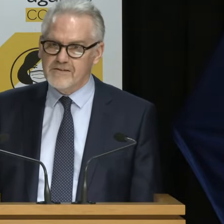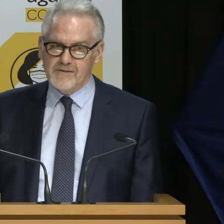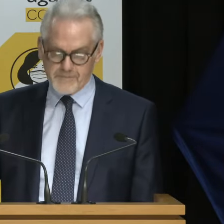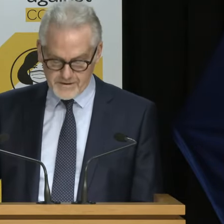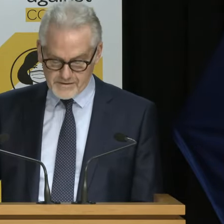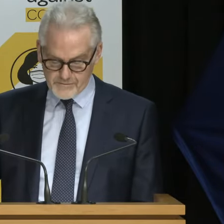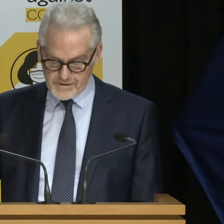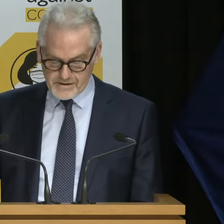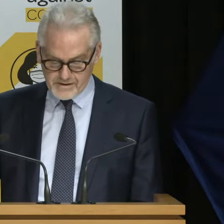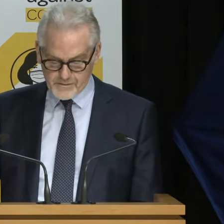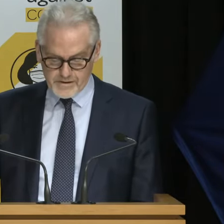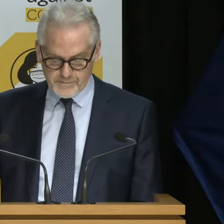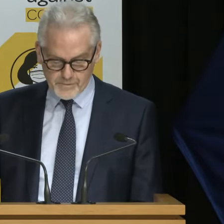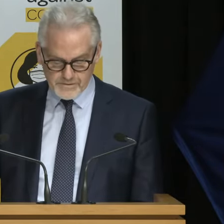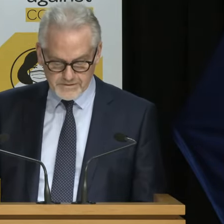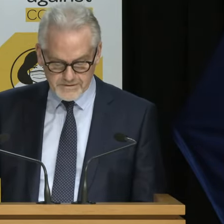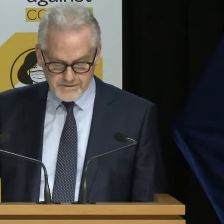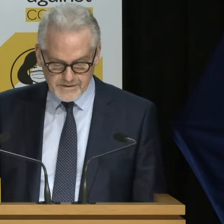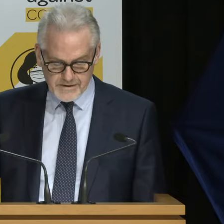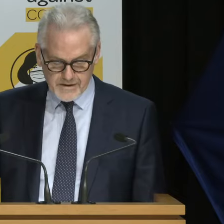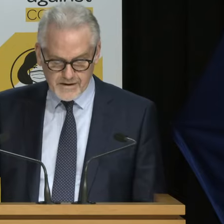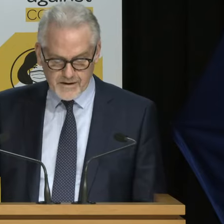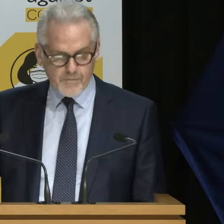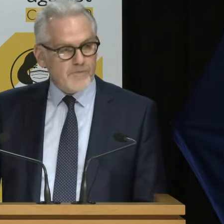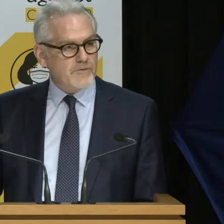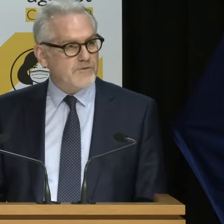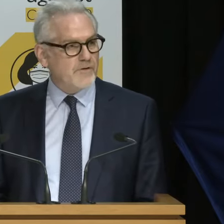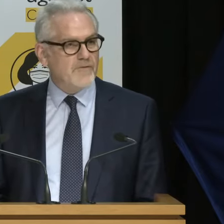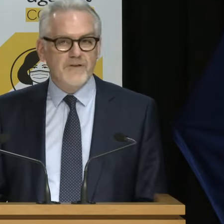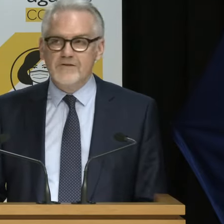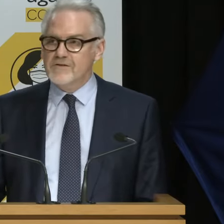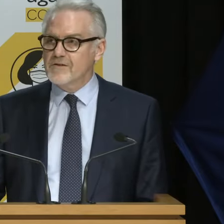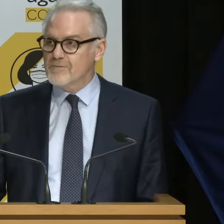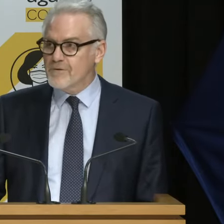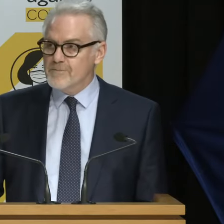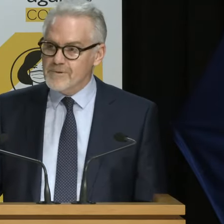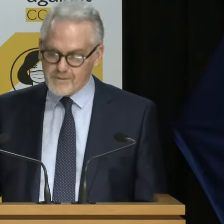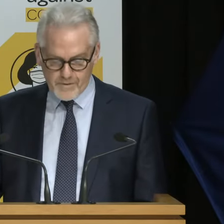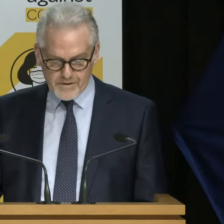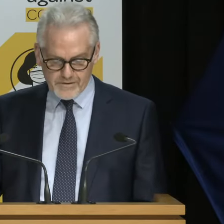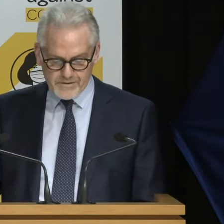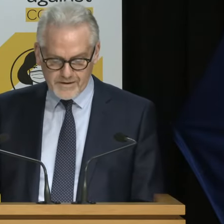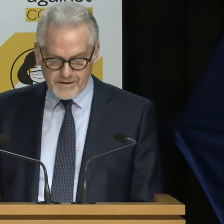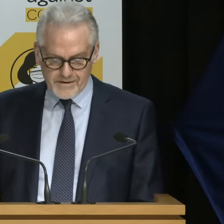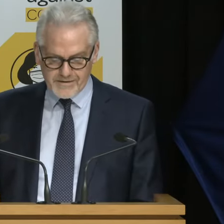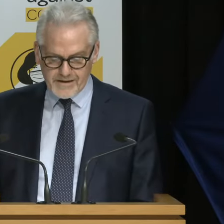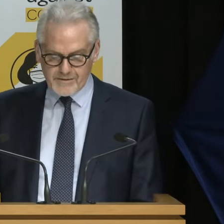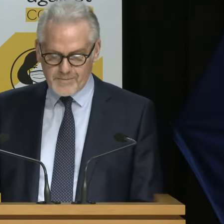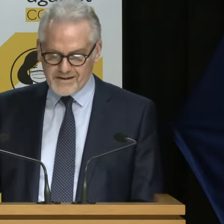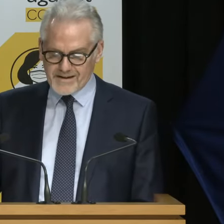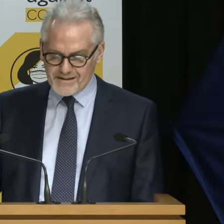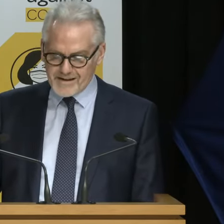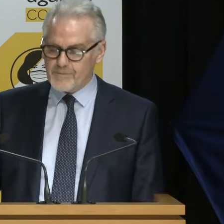We need to be piloting new testing testing approaches, just to assess how well they are working in the New Zealand